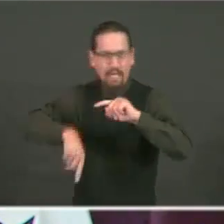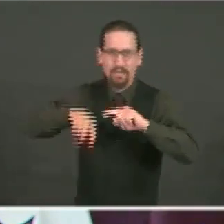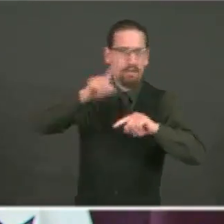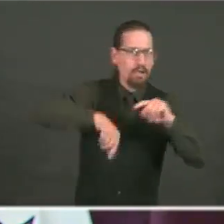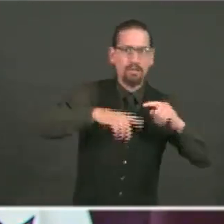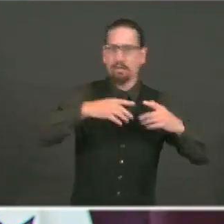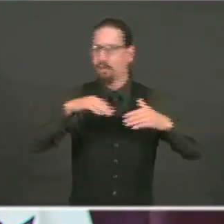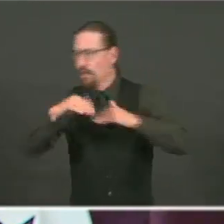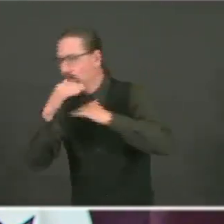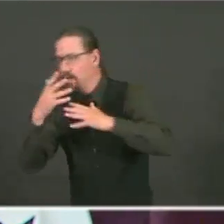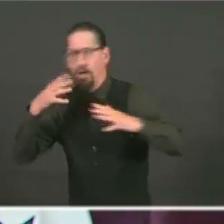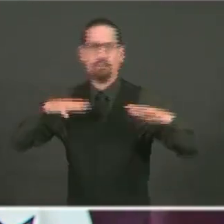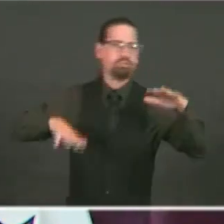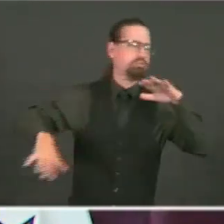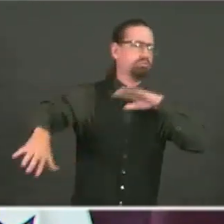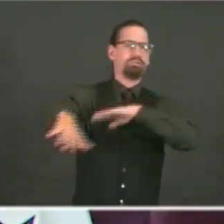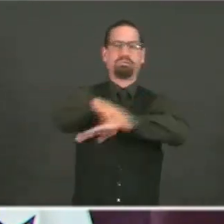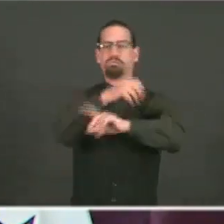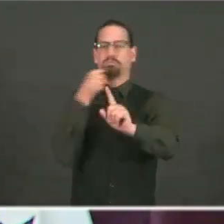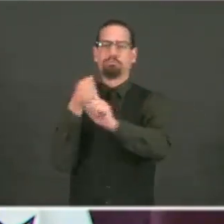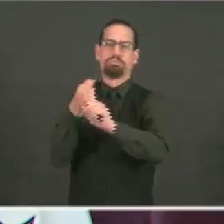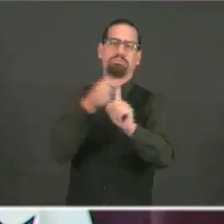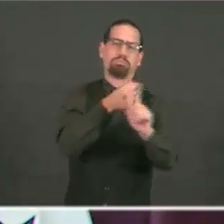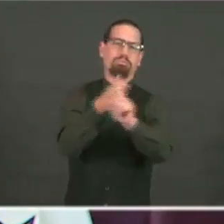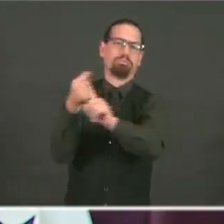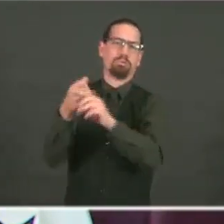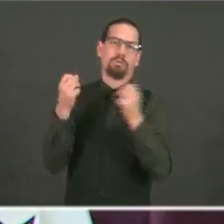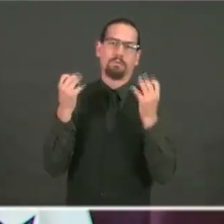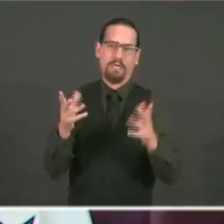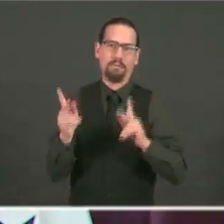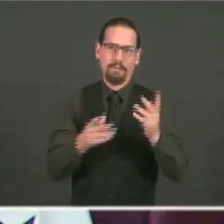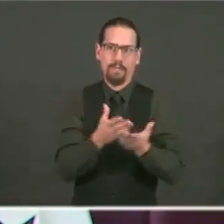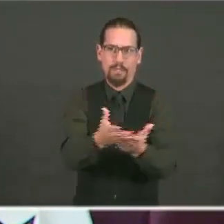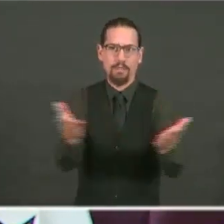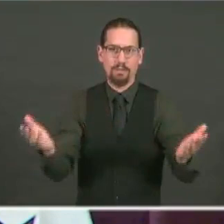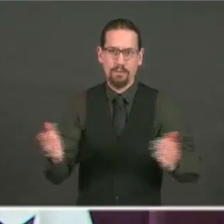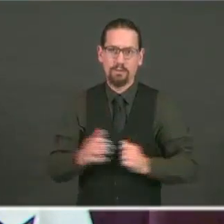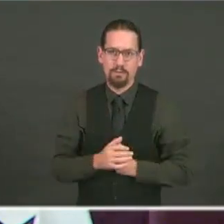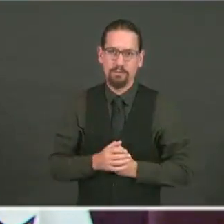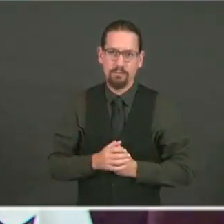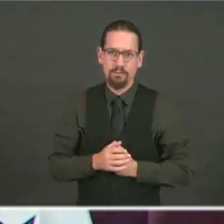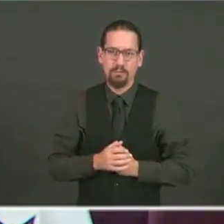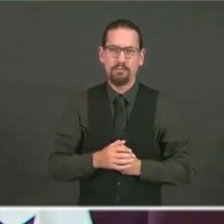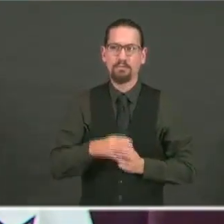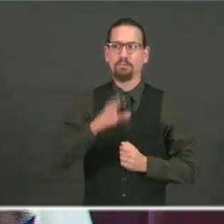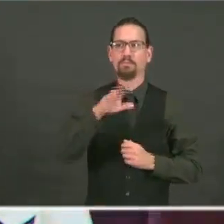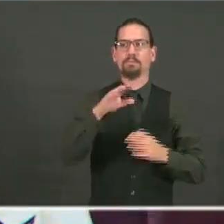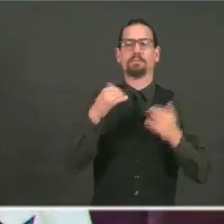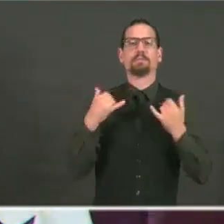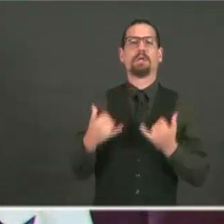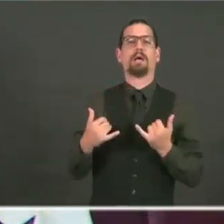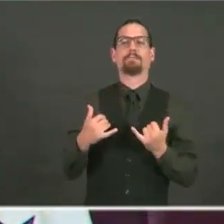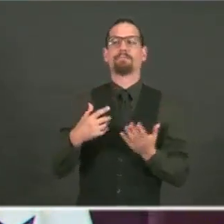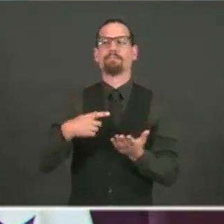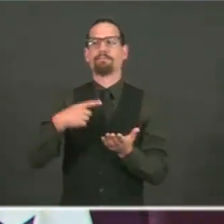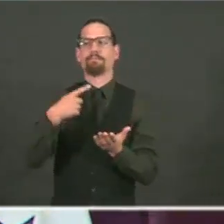IN THE MEANTIME. I WANT TO TALK ABOUT SCHOOLS. LAST WEEK WAS THE FIRST WEEK OF